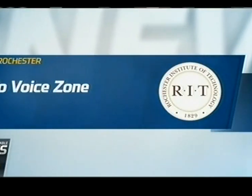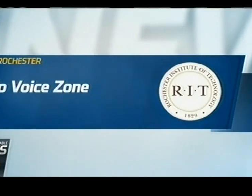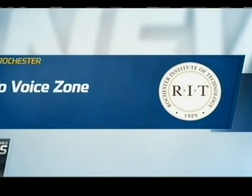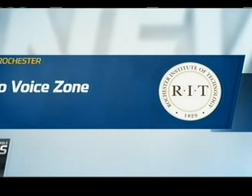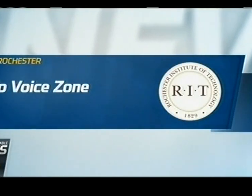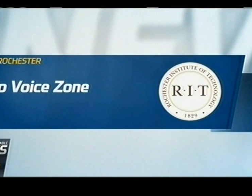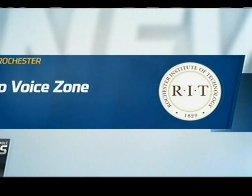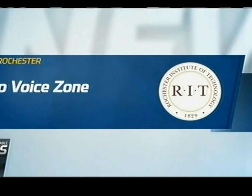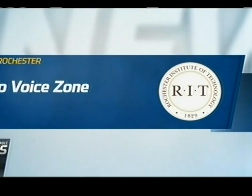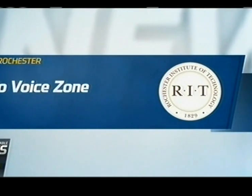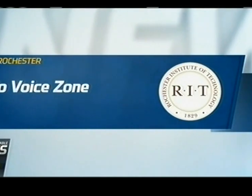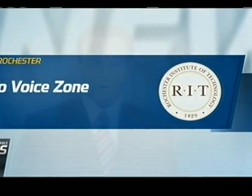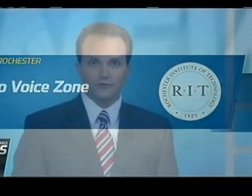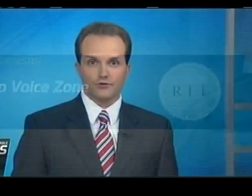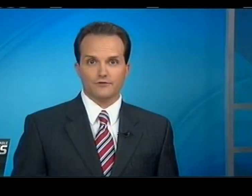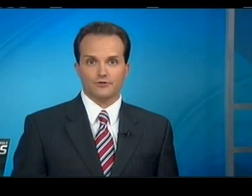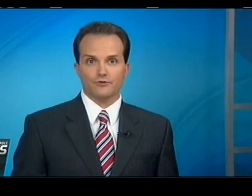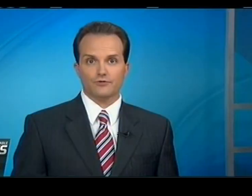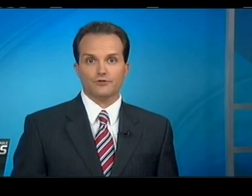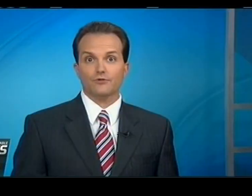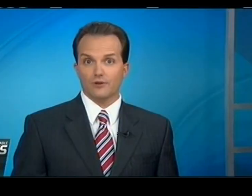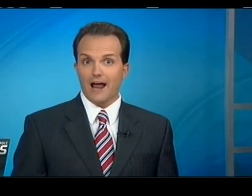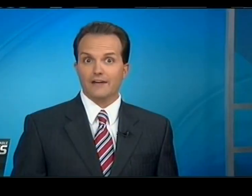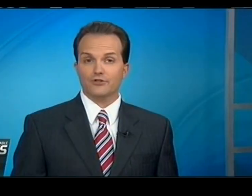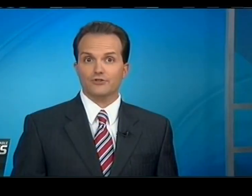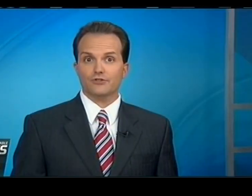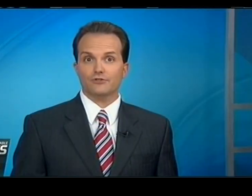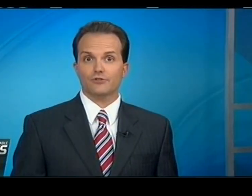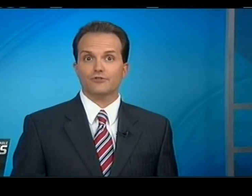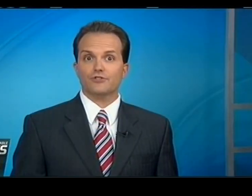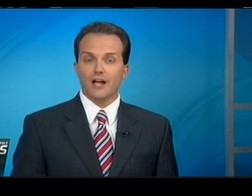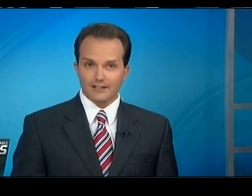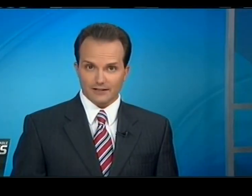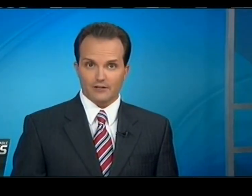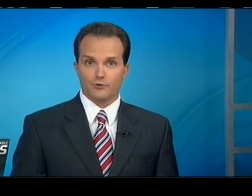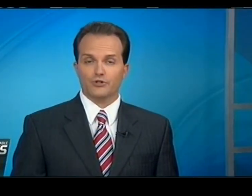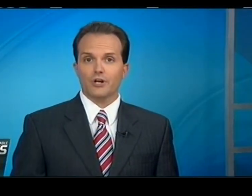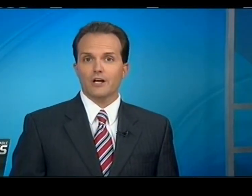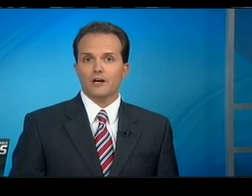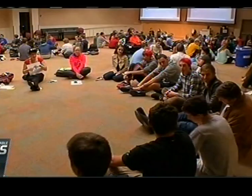"No Voice Zone " for hundreds of students who are anxious to learn sign language.